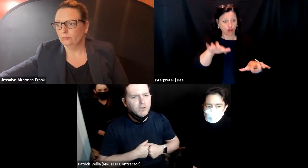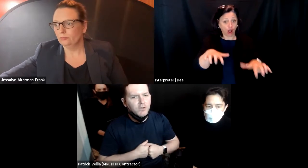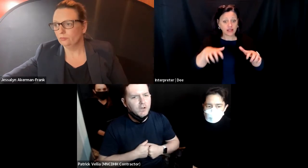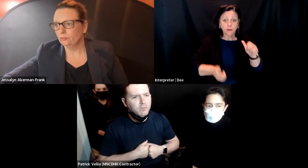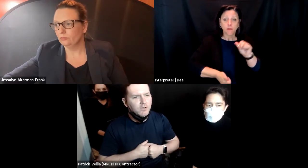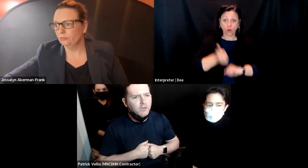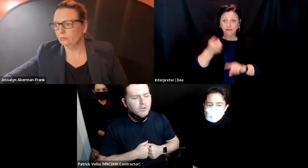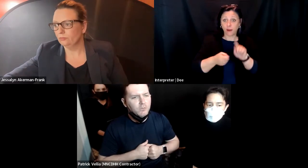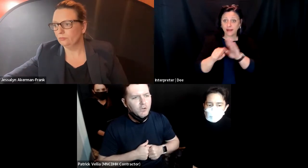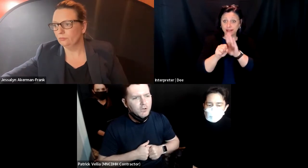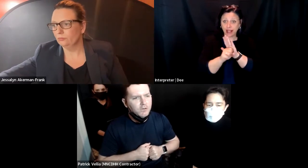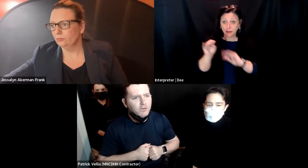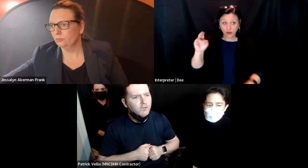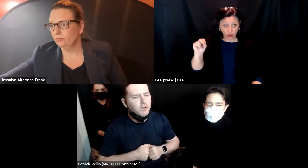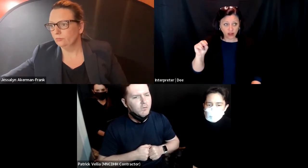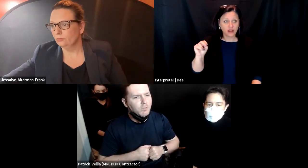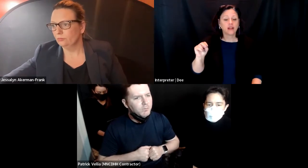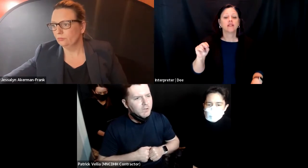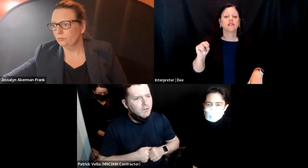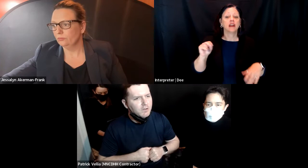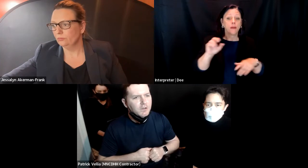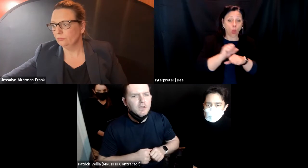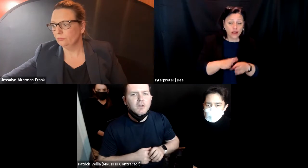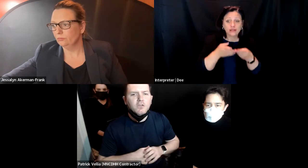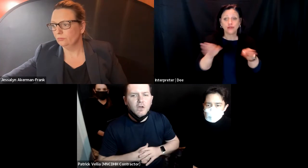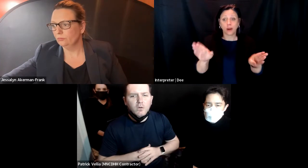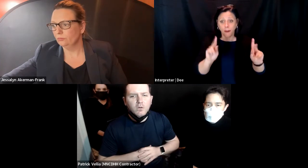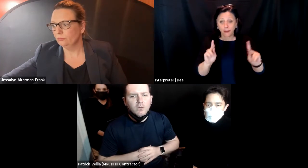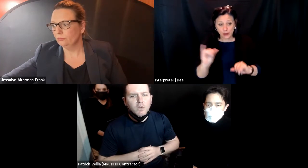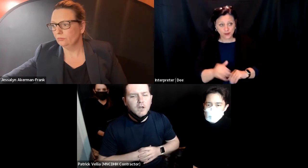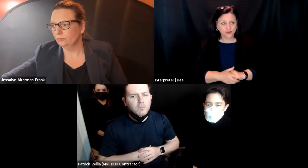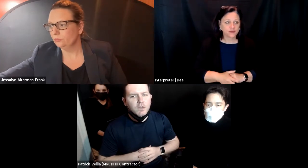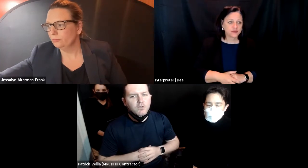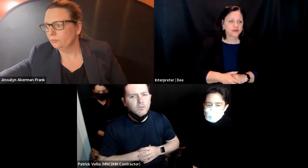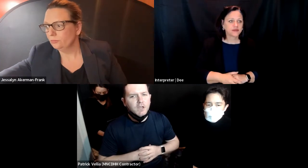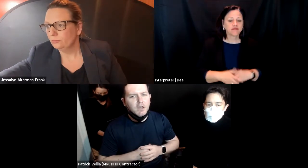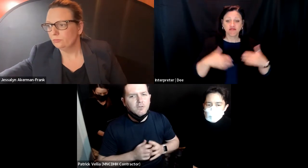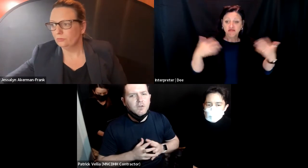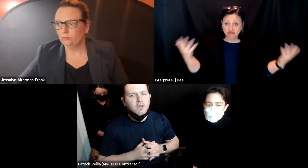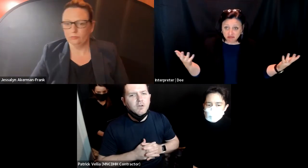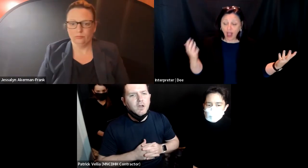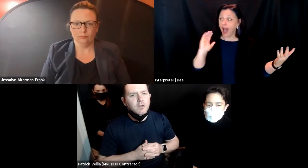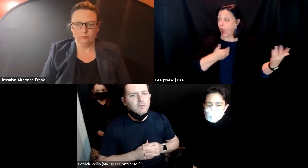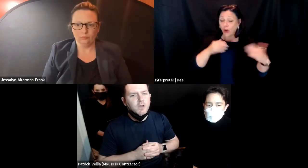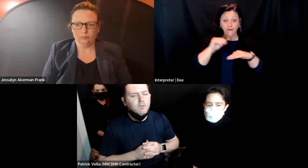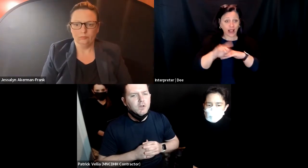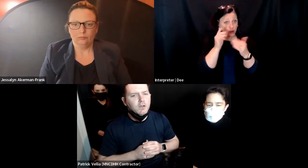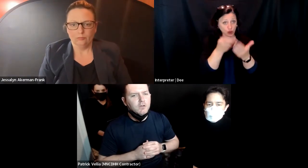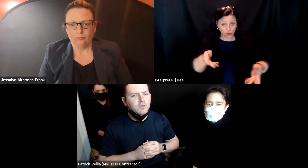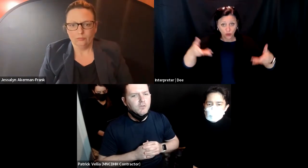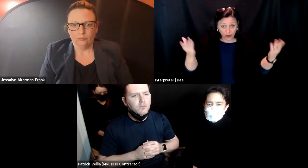So question 4, as Jessalyn just said, what advice do you have for the State